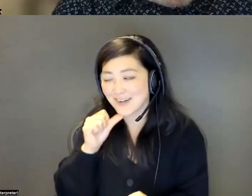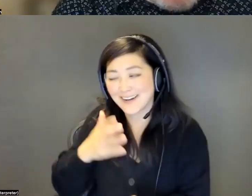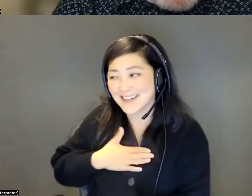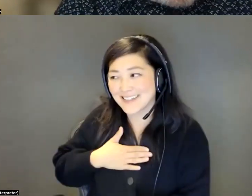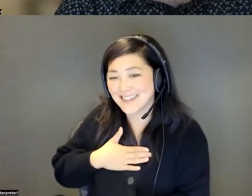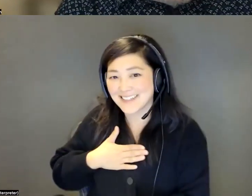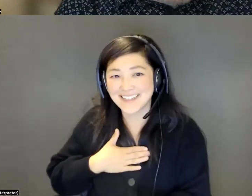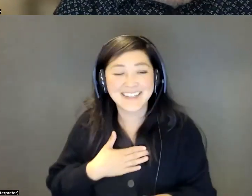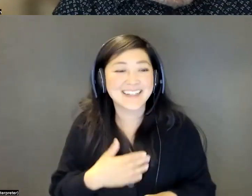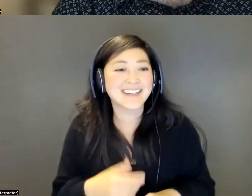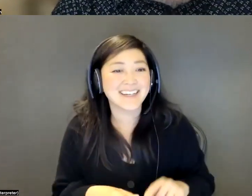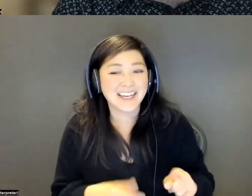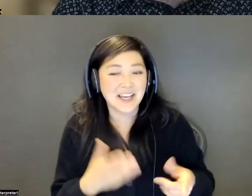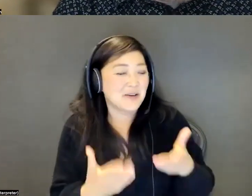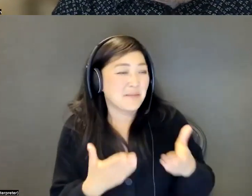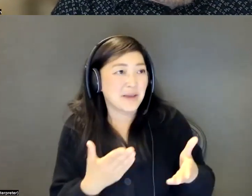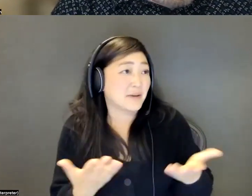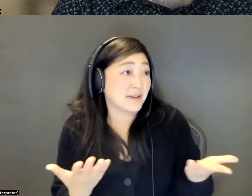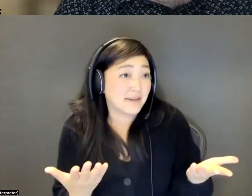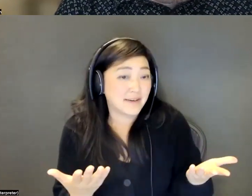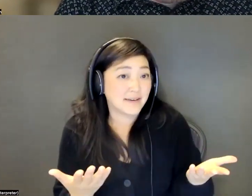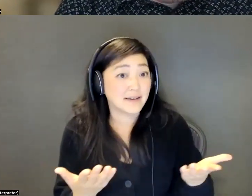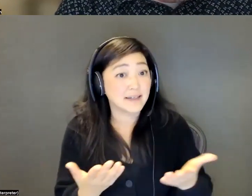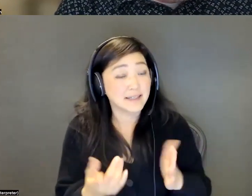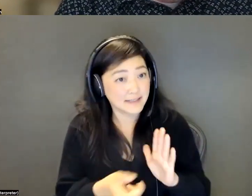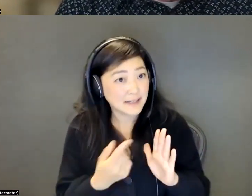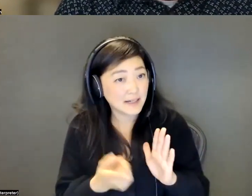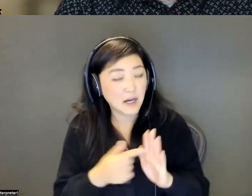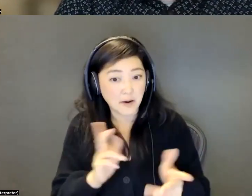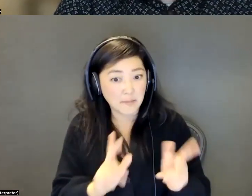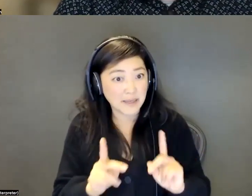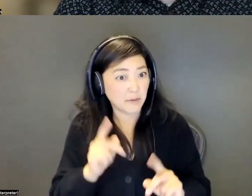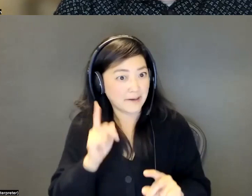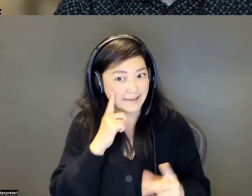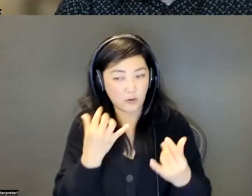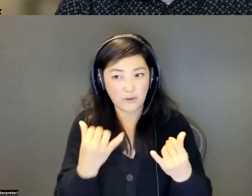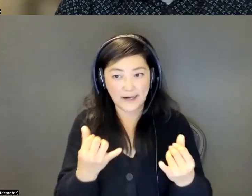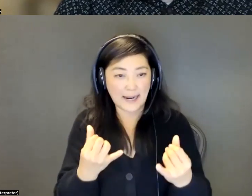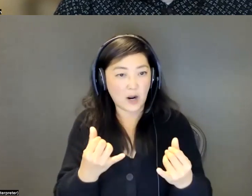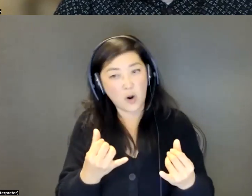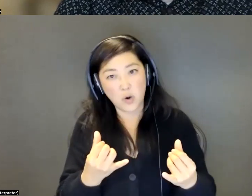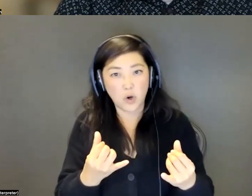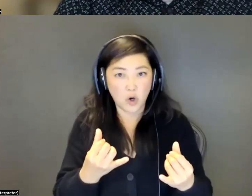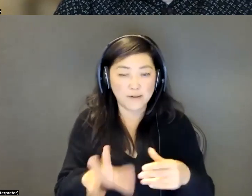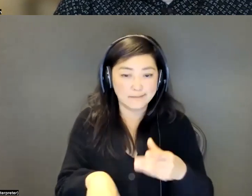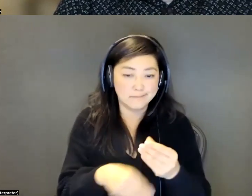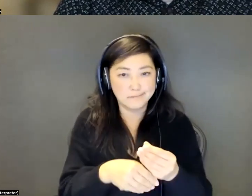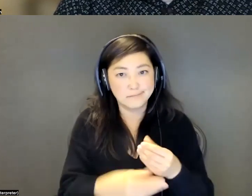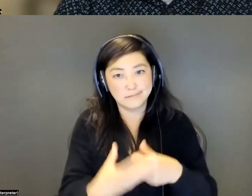Probably one of the misconceptions is that it's just part of a technical process rather than being